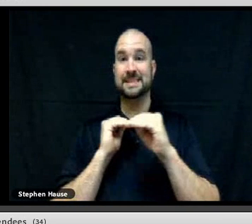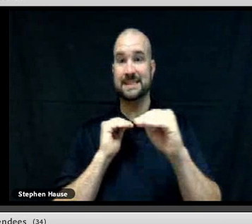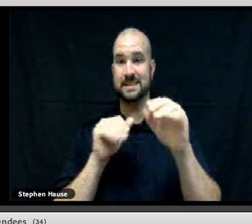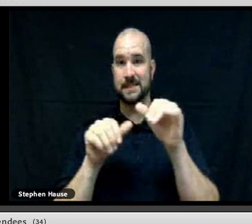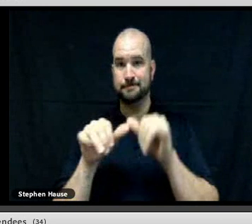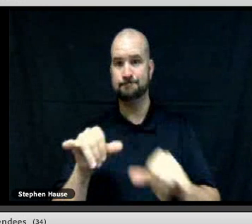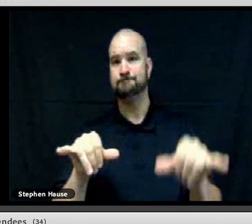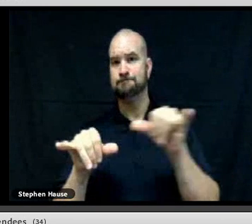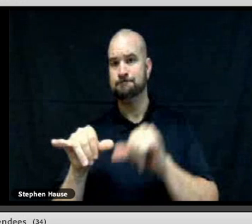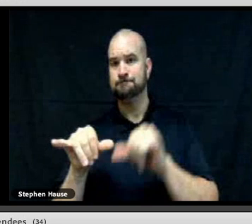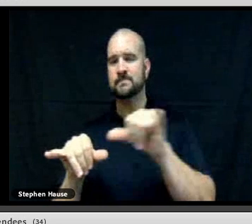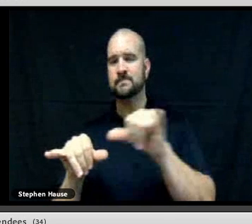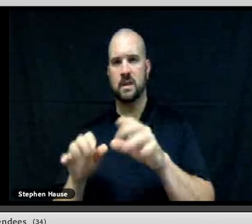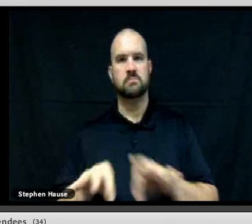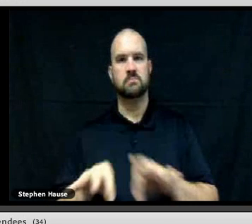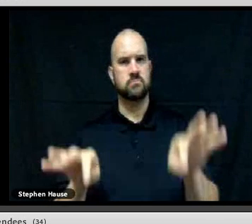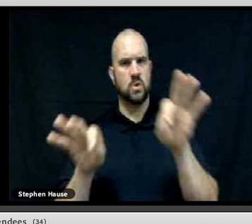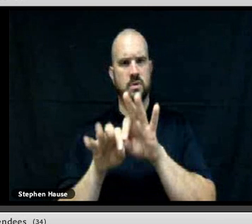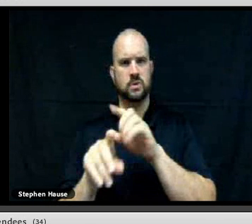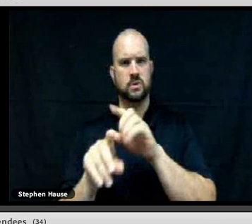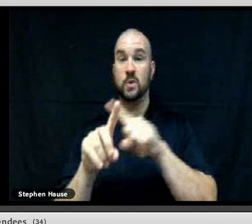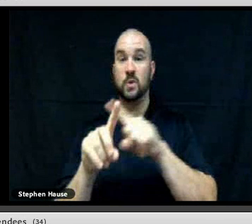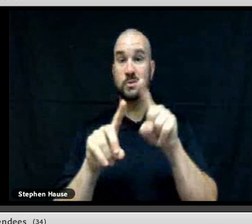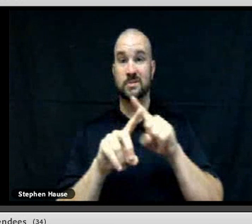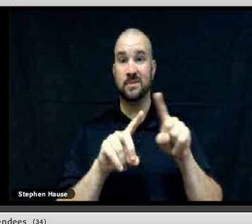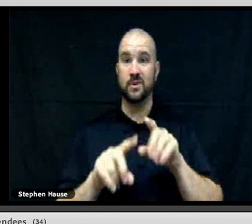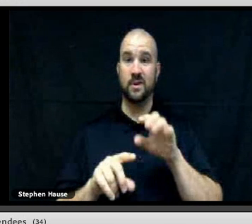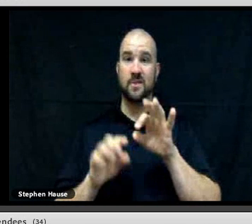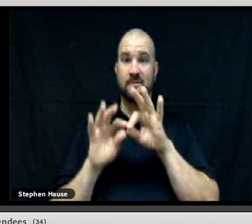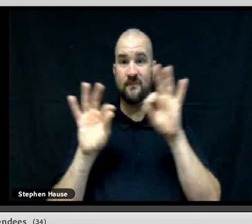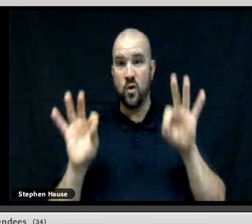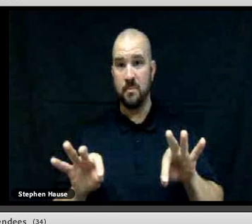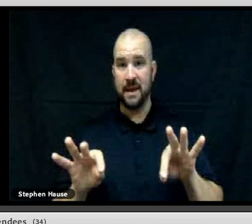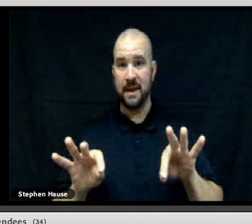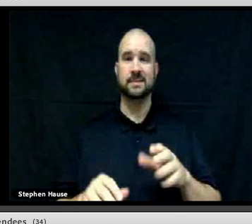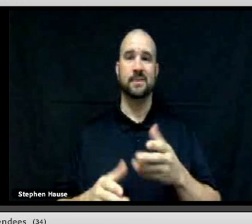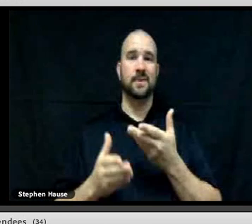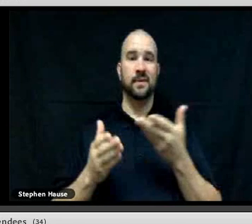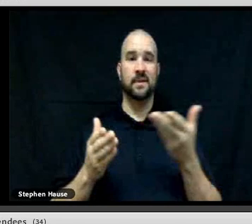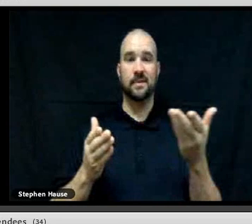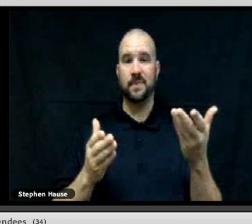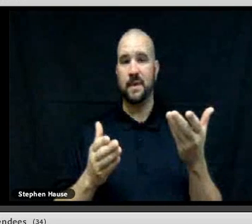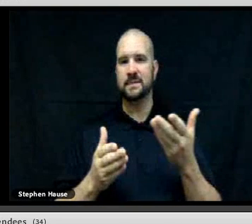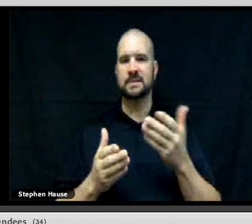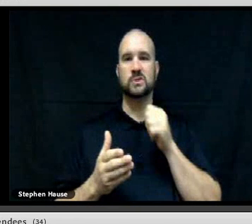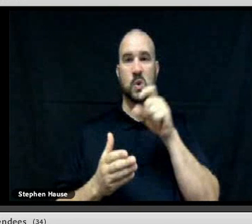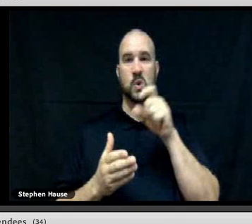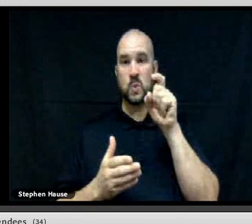There's unnecessary punctuation, there's unnecessary characters. Um, and there's also a scanned --